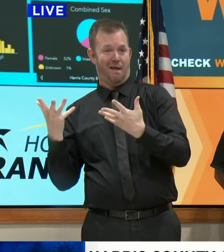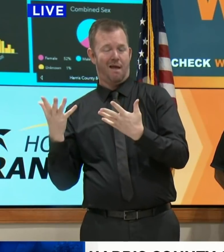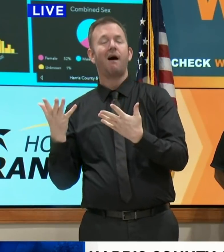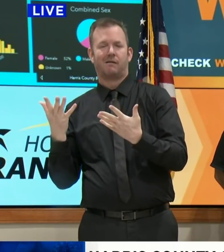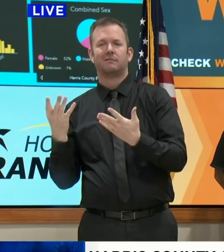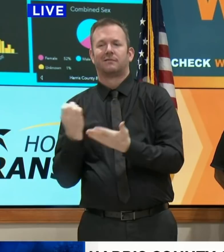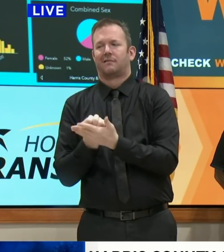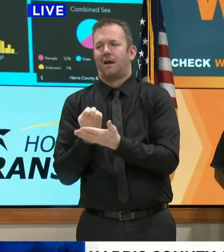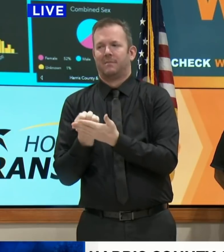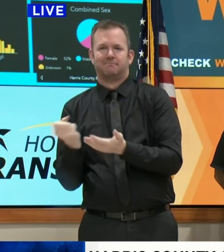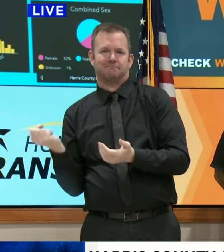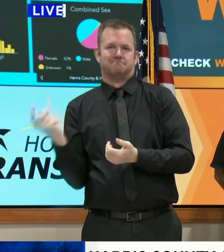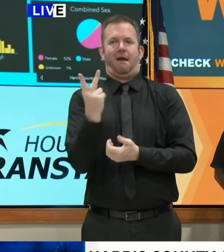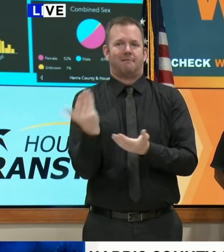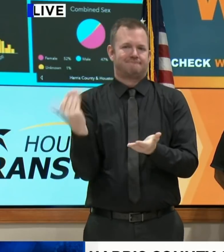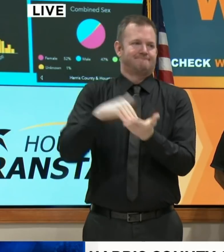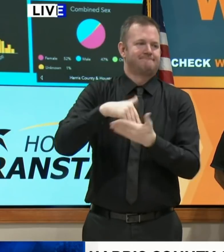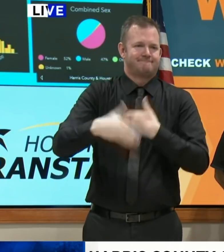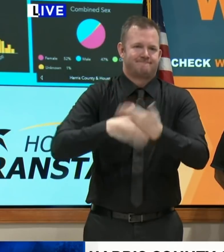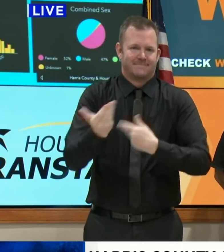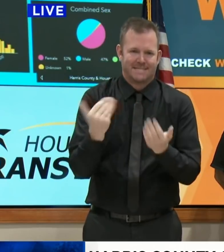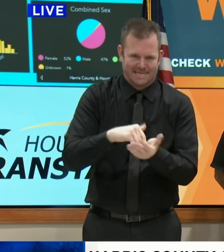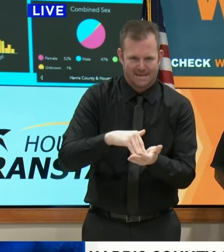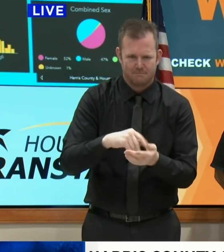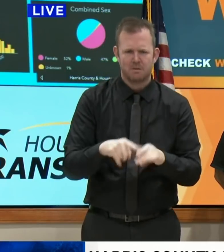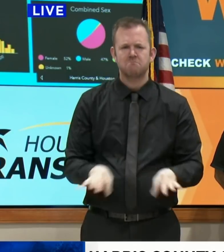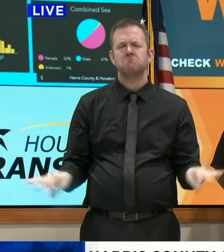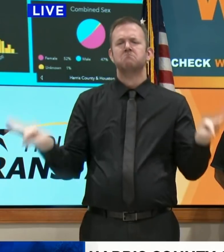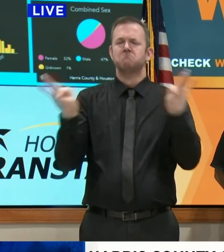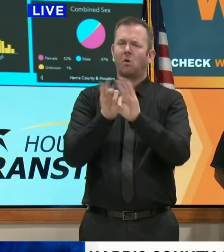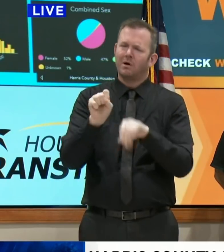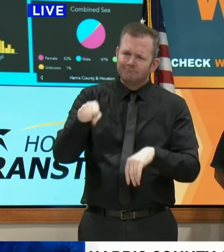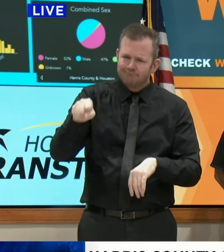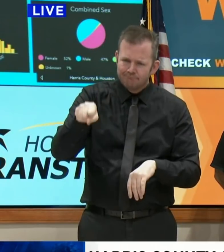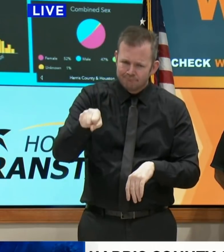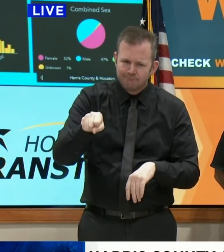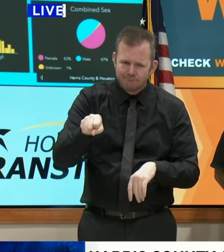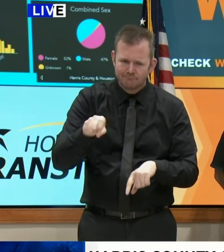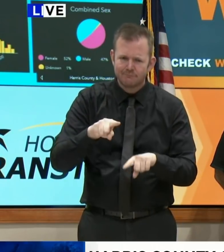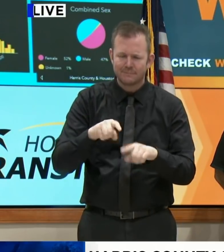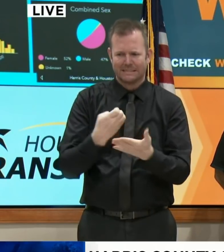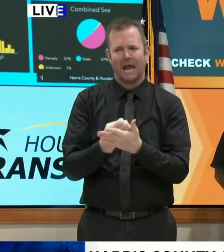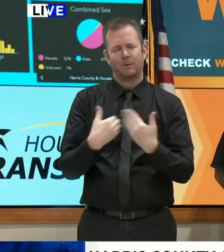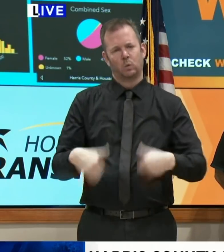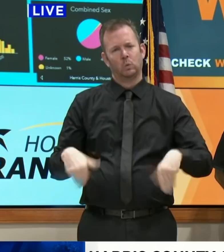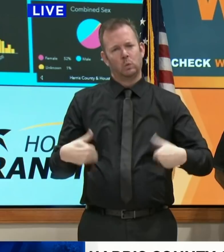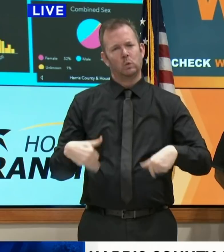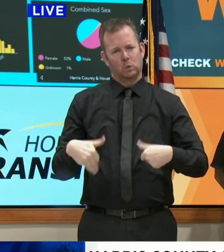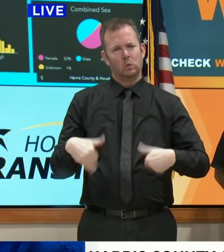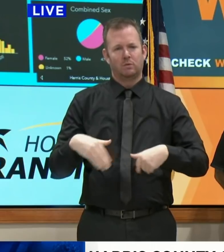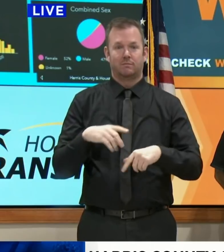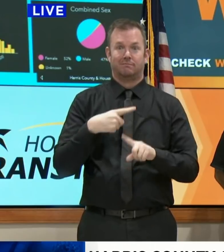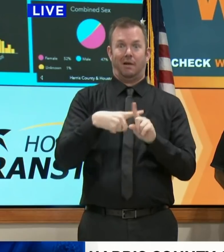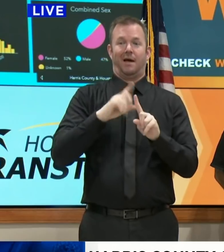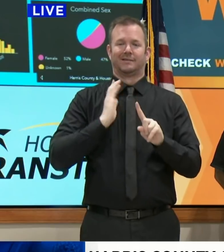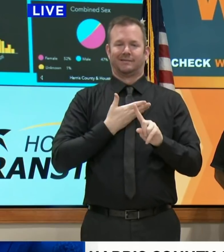only priority is preventing those death. But those death. But of course getting the economy of course getting the economy back on track back on track is another one so this is a